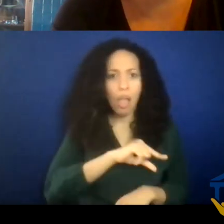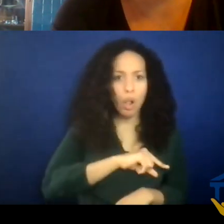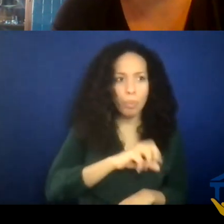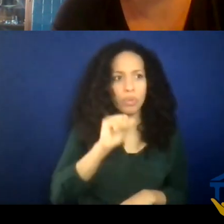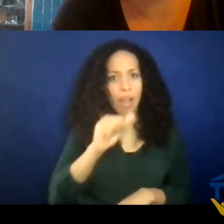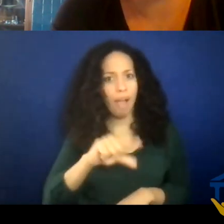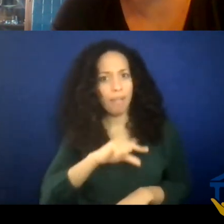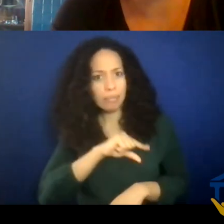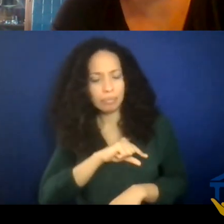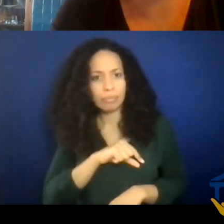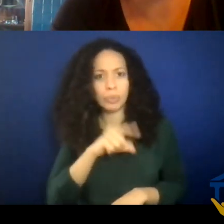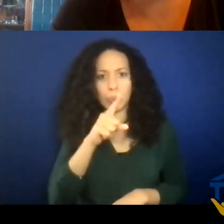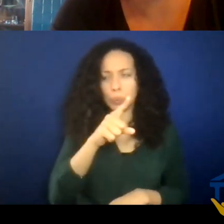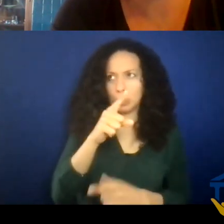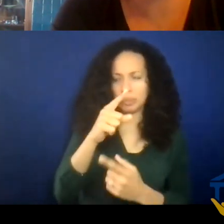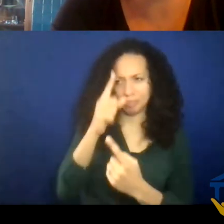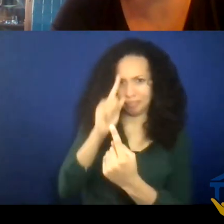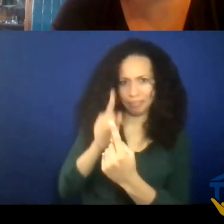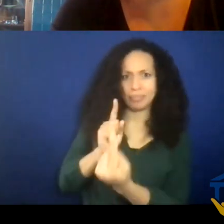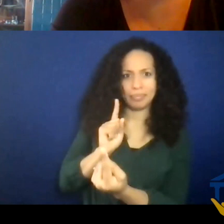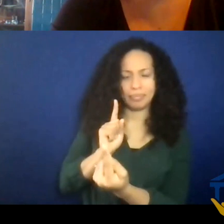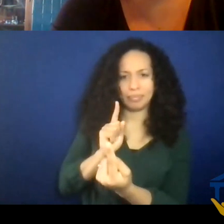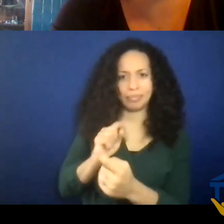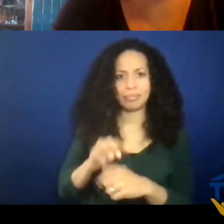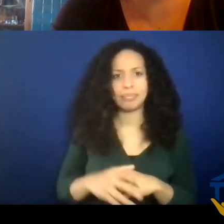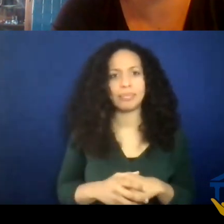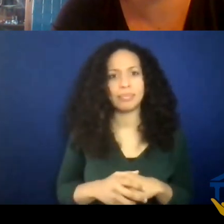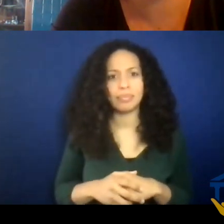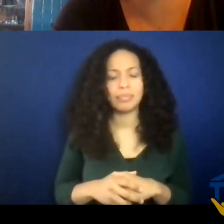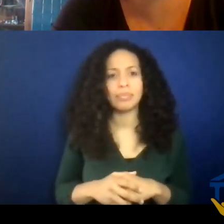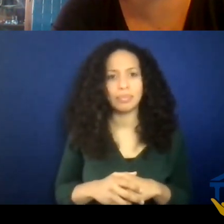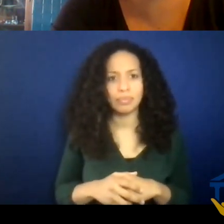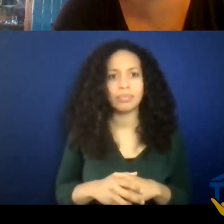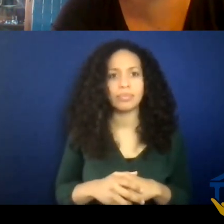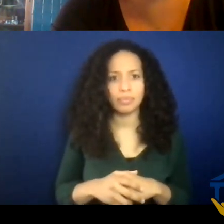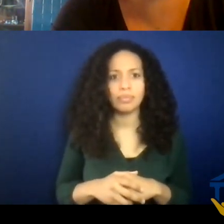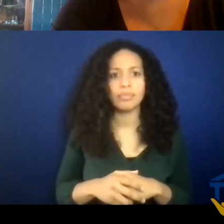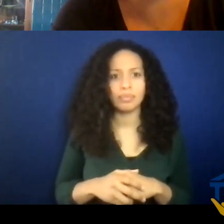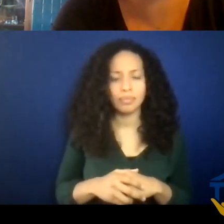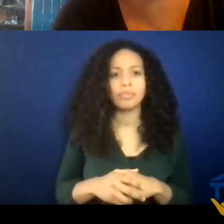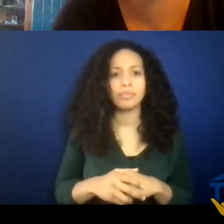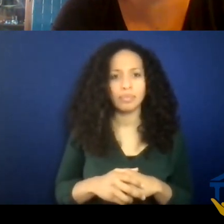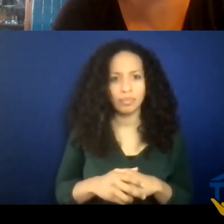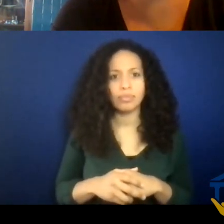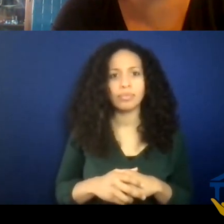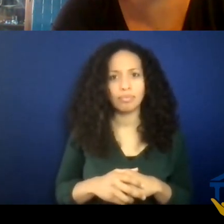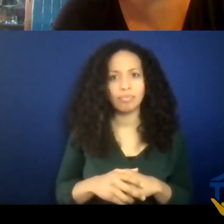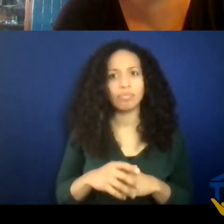um, you know the extent to which they think your child's disability will impact their education,